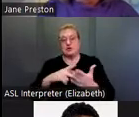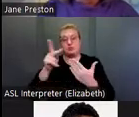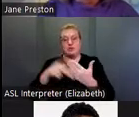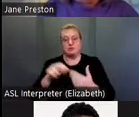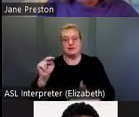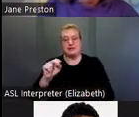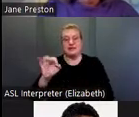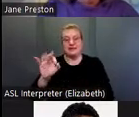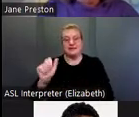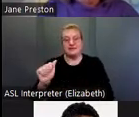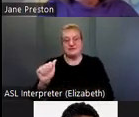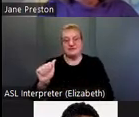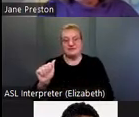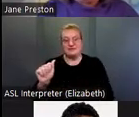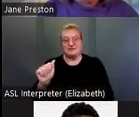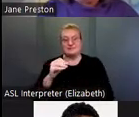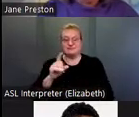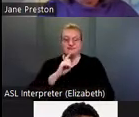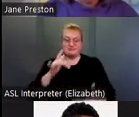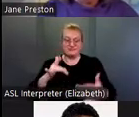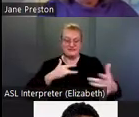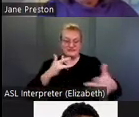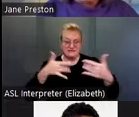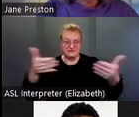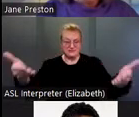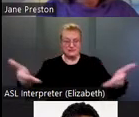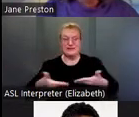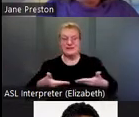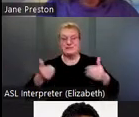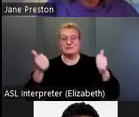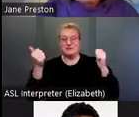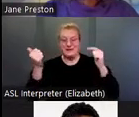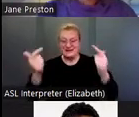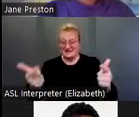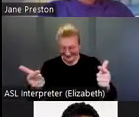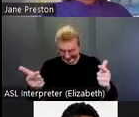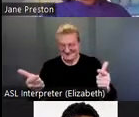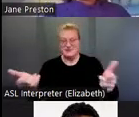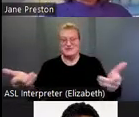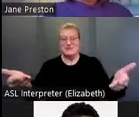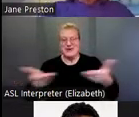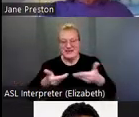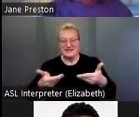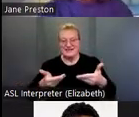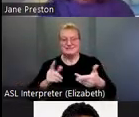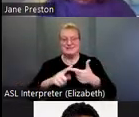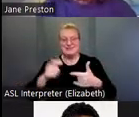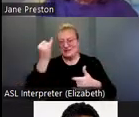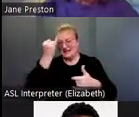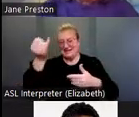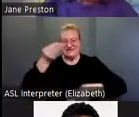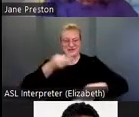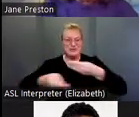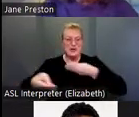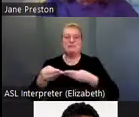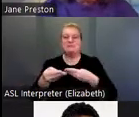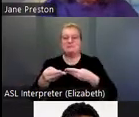and really excited to welcome everyone to Idea Swap very soon.